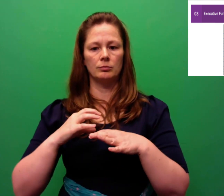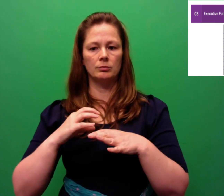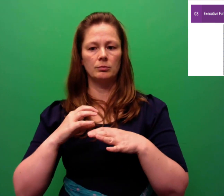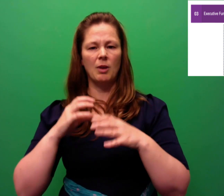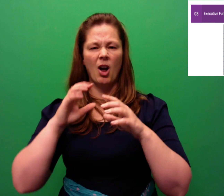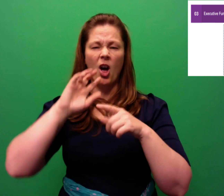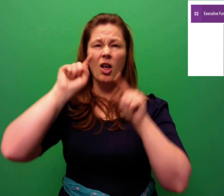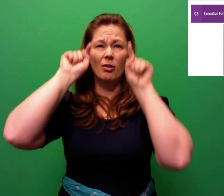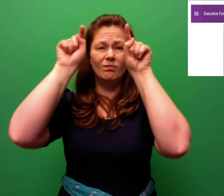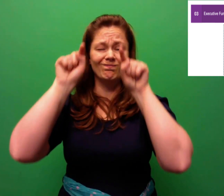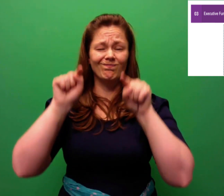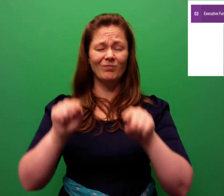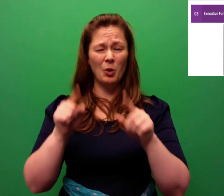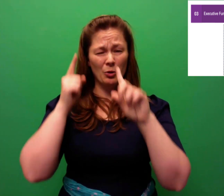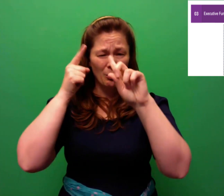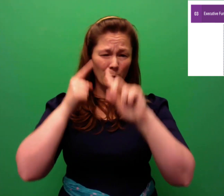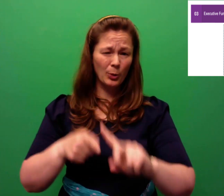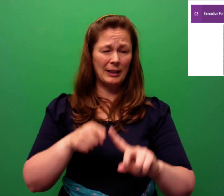summary.